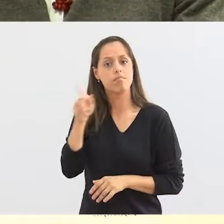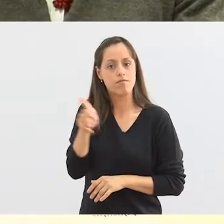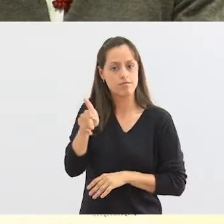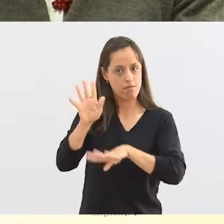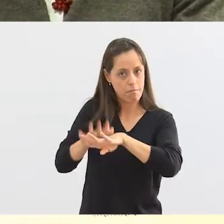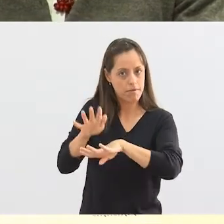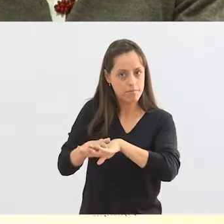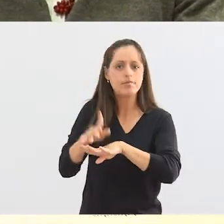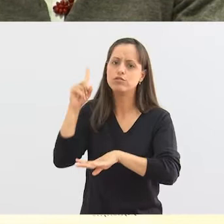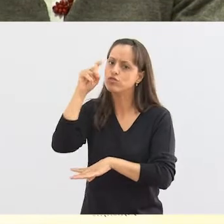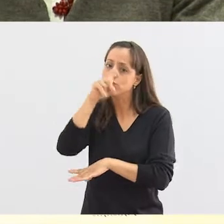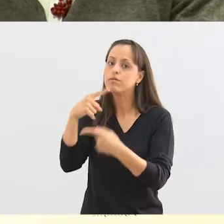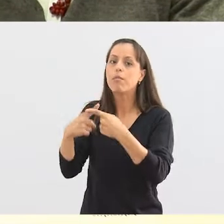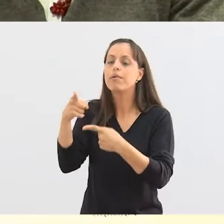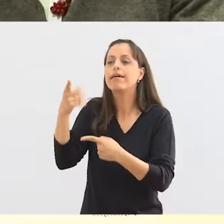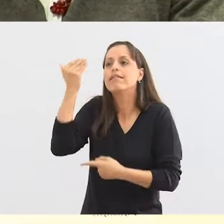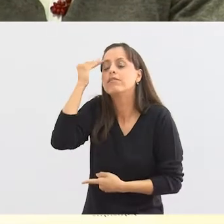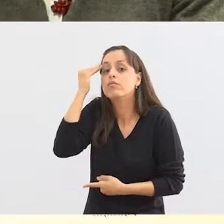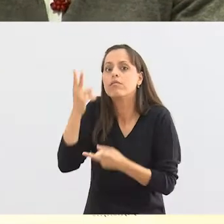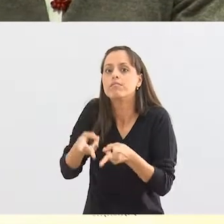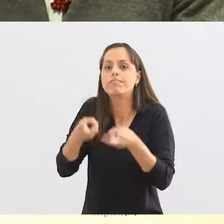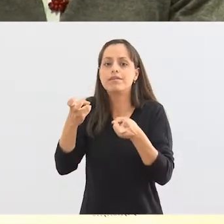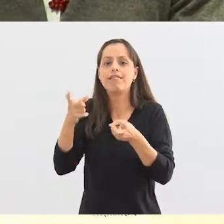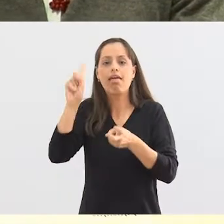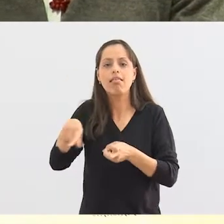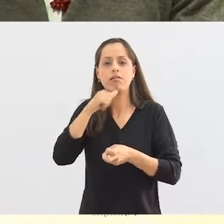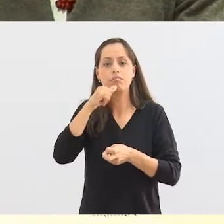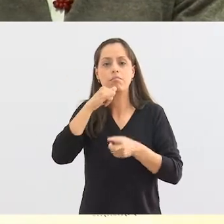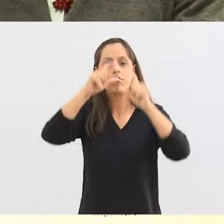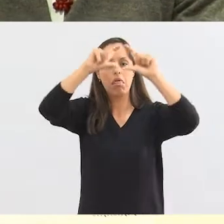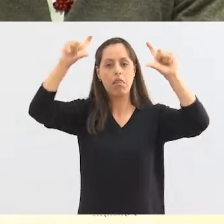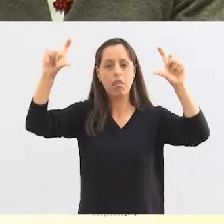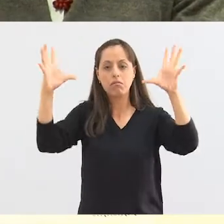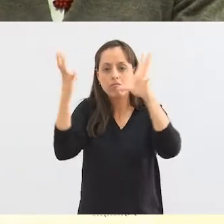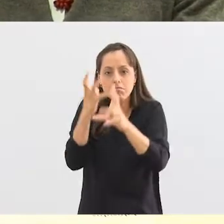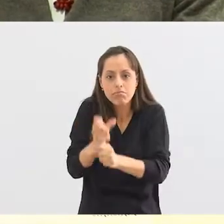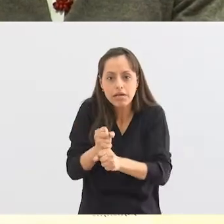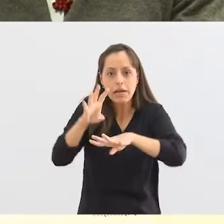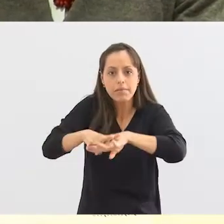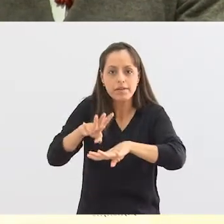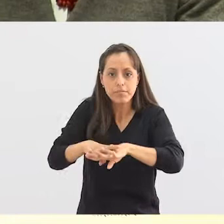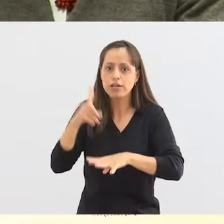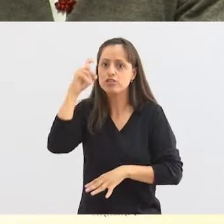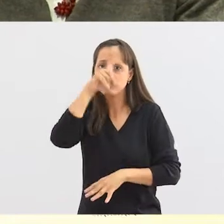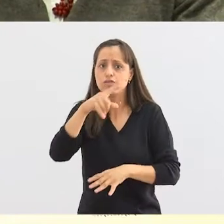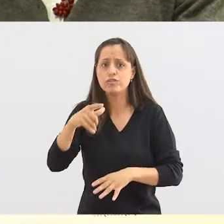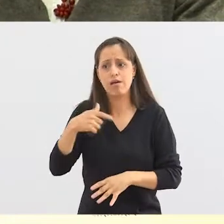as some teachers do not want make the course easier for Josias, because they think this would be a sort of prejudice.